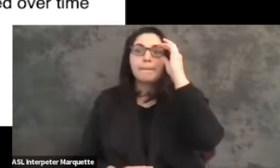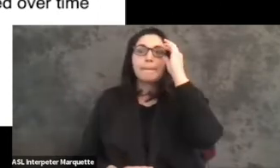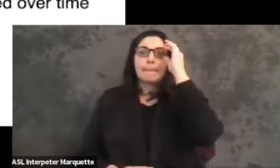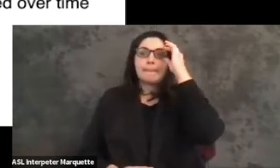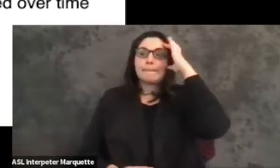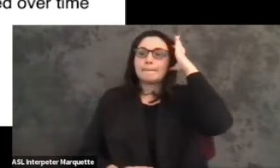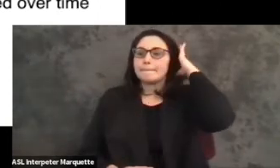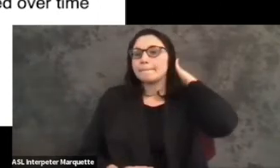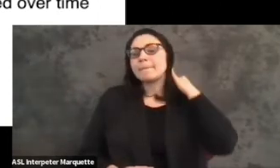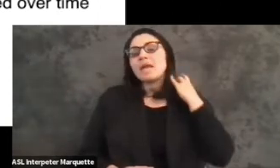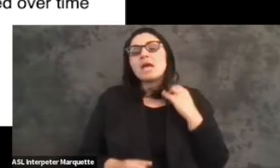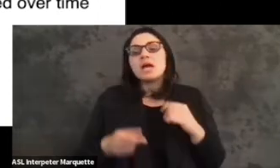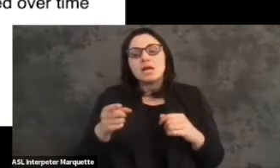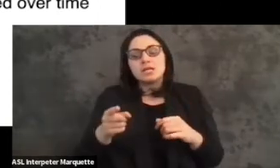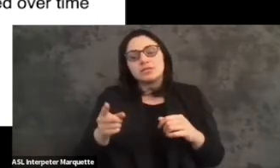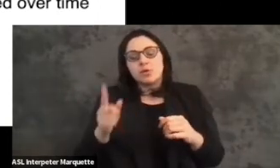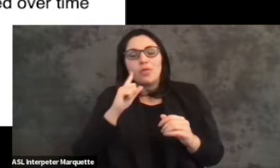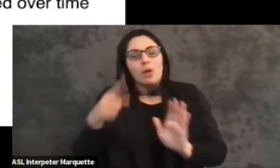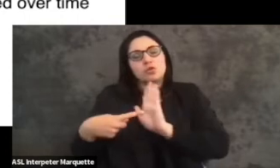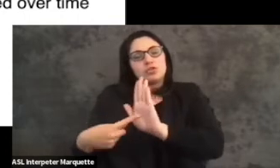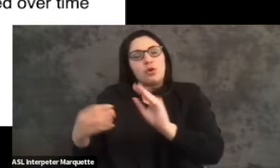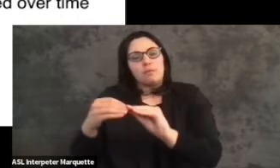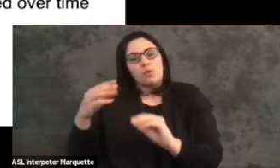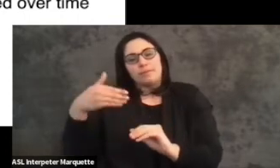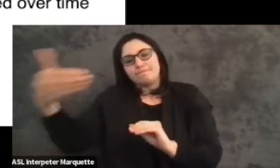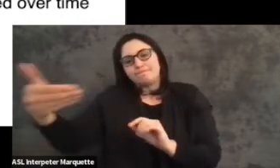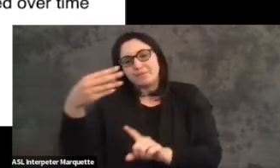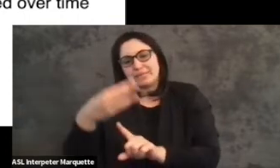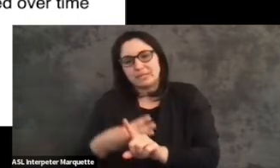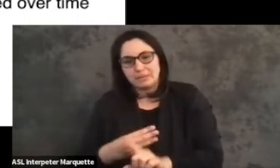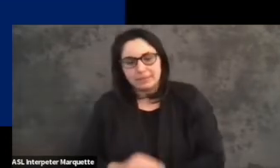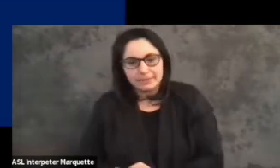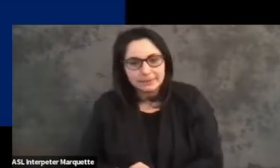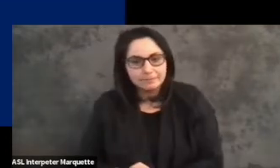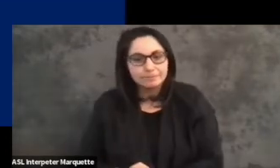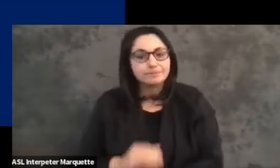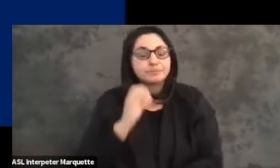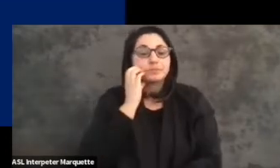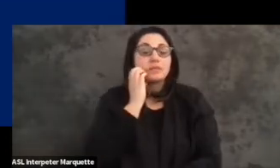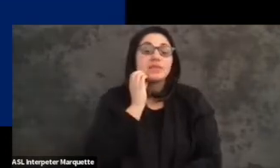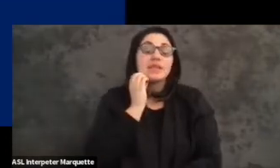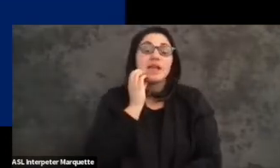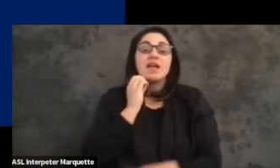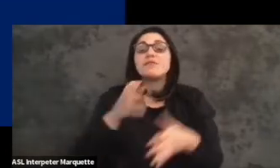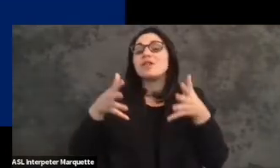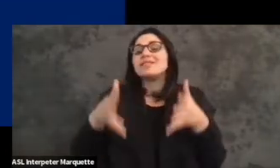or not additional boosters beyond kind of the third dose are necessary going forward